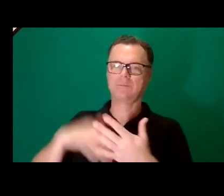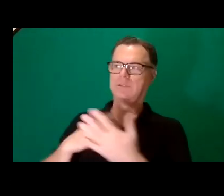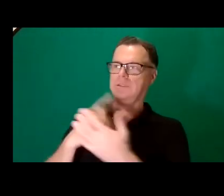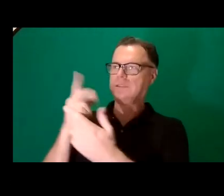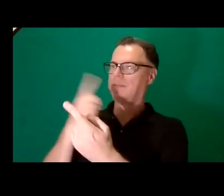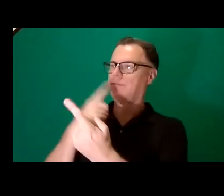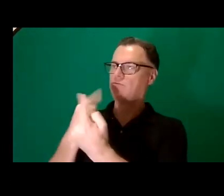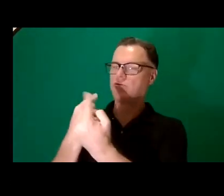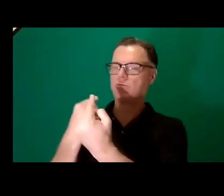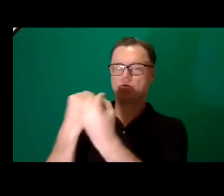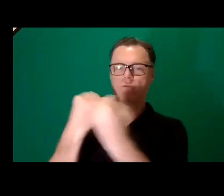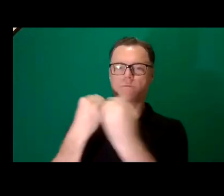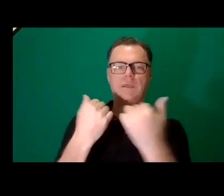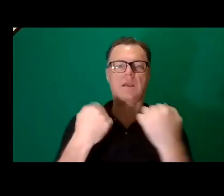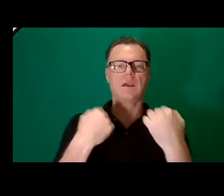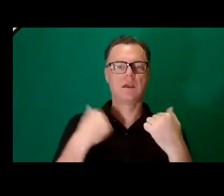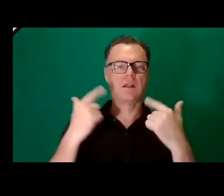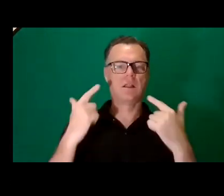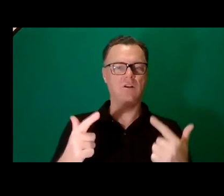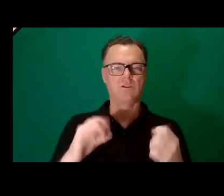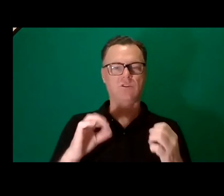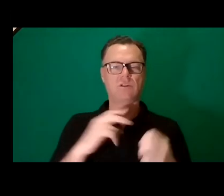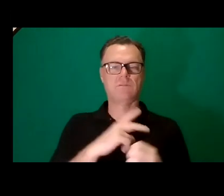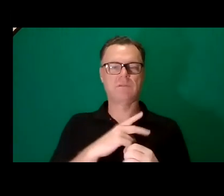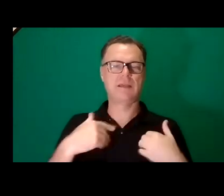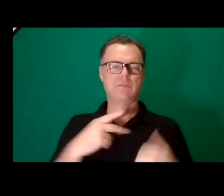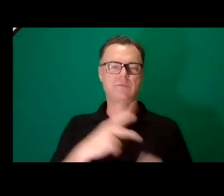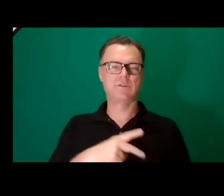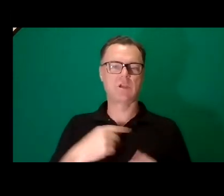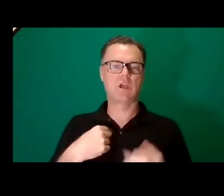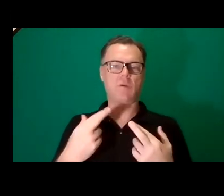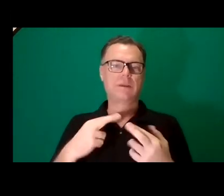And I just hope that I keep learning and picking up more information along